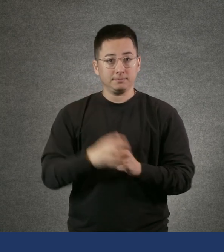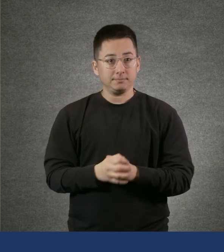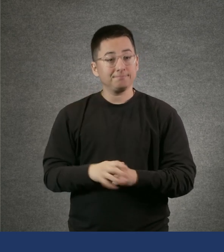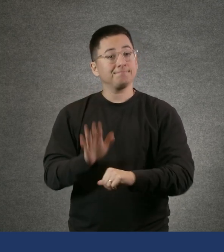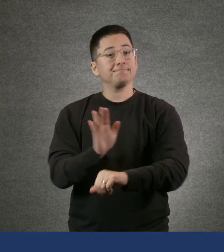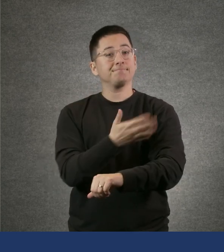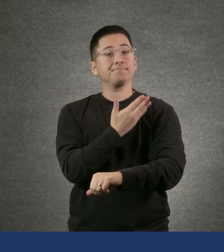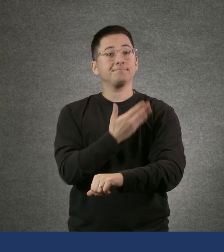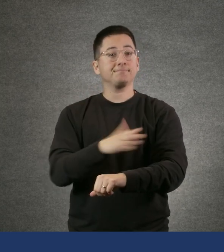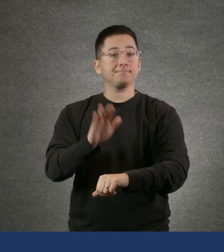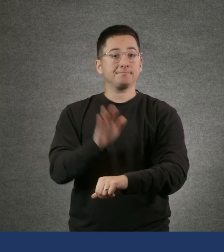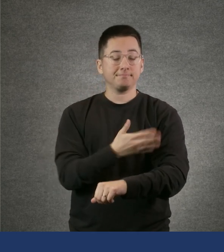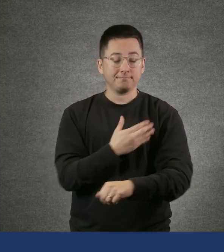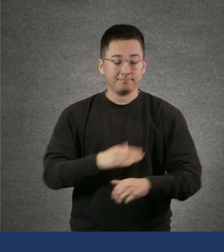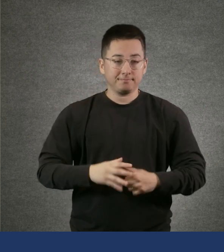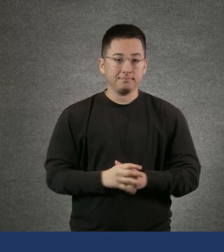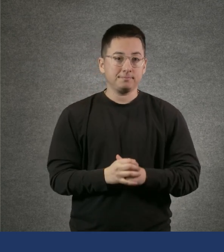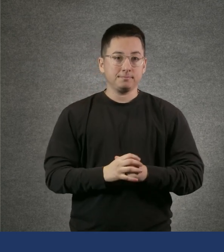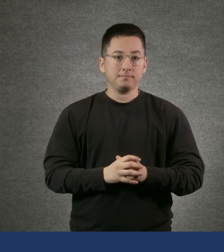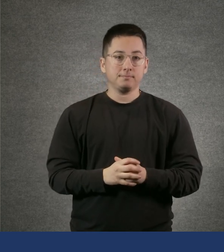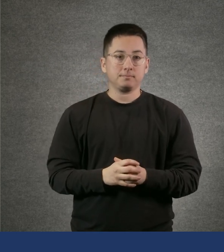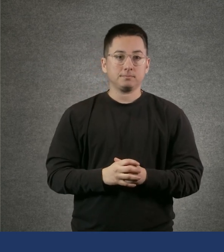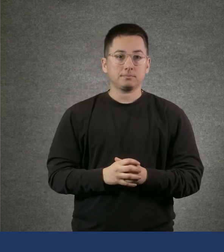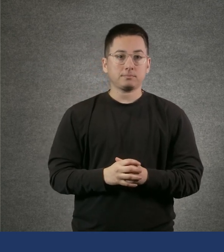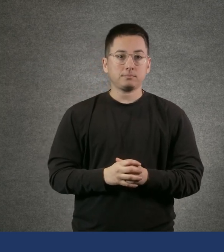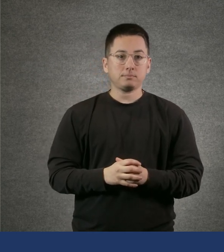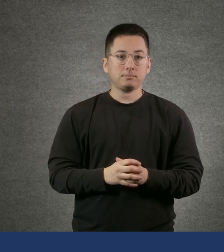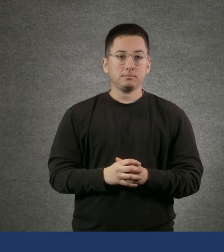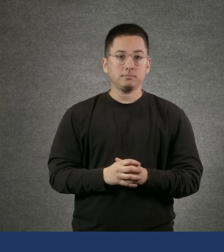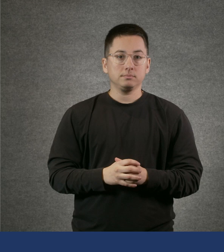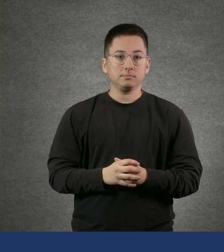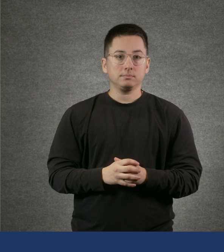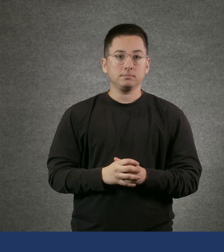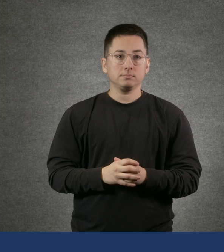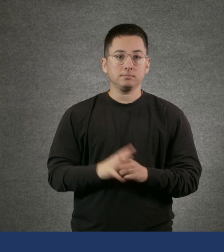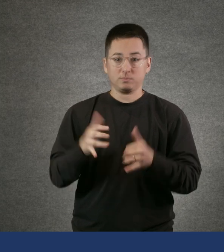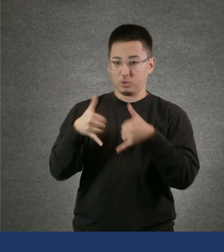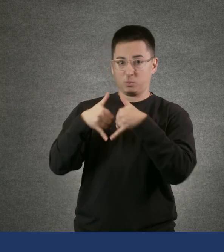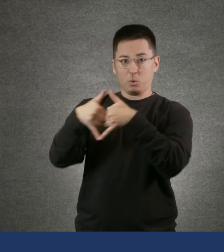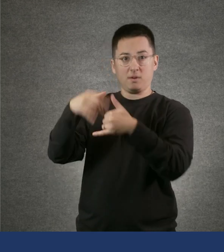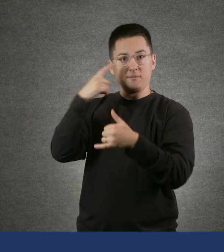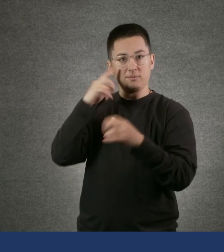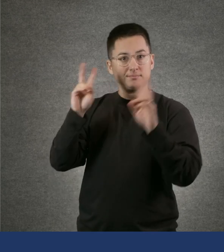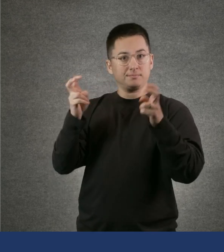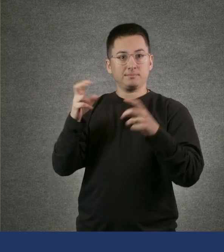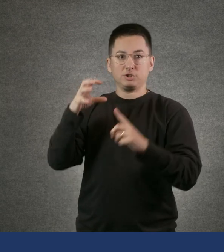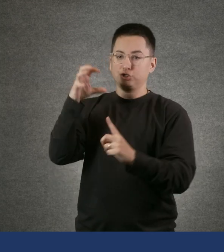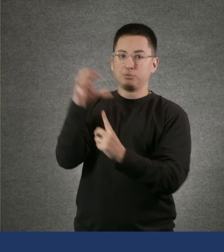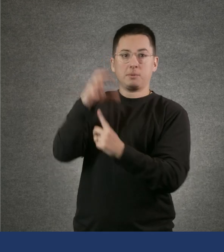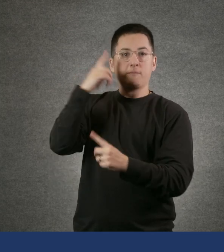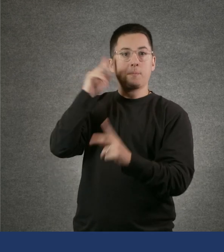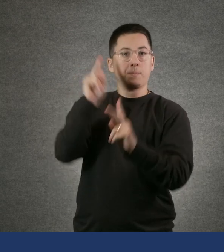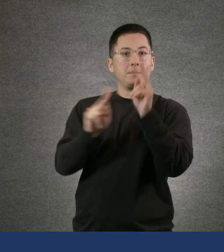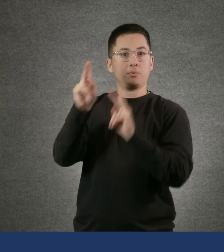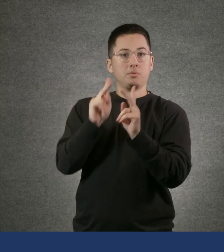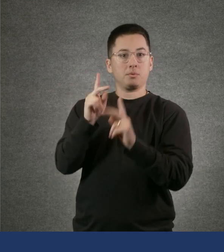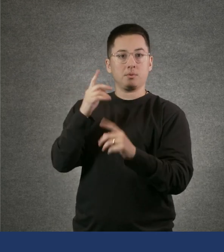awarded for being a champion for people with disabilities and caregivers in Minnesota, creating several bills